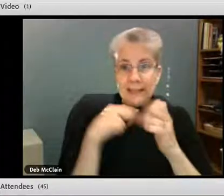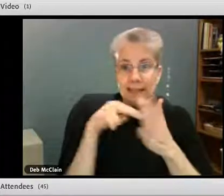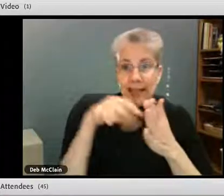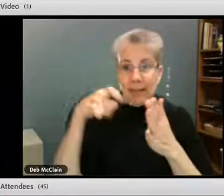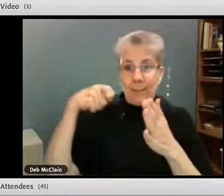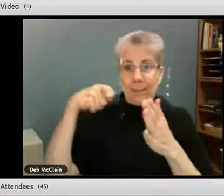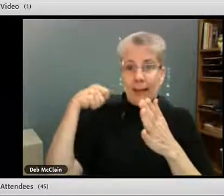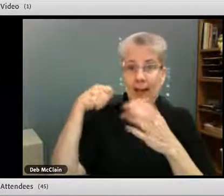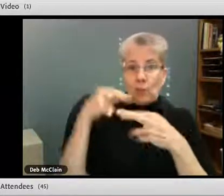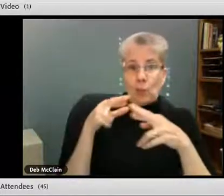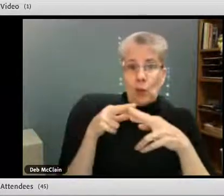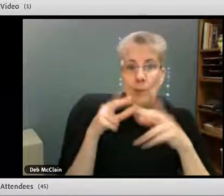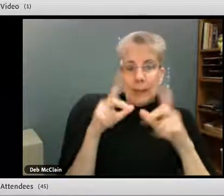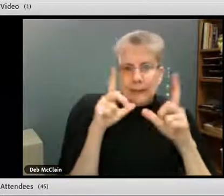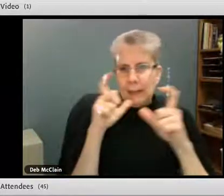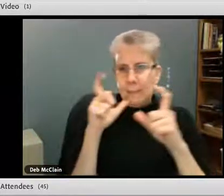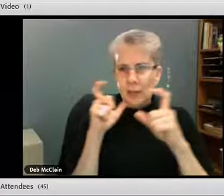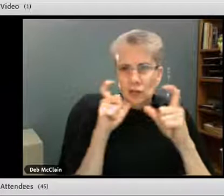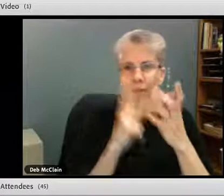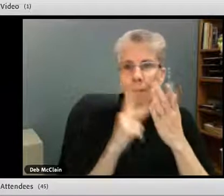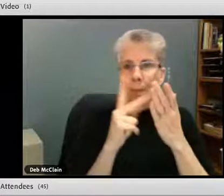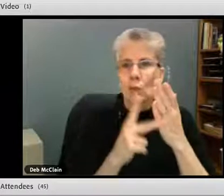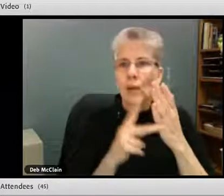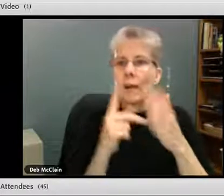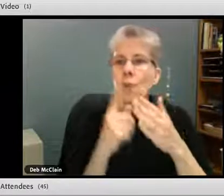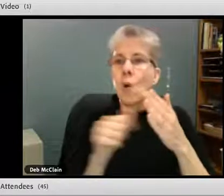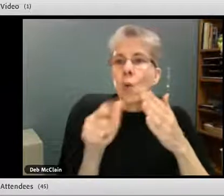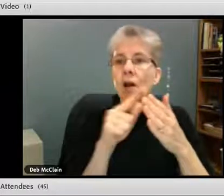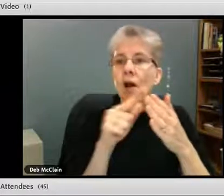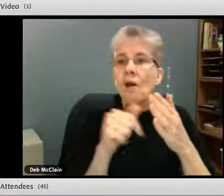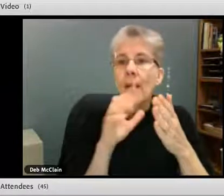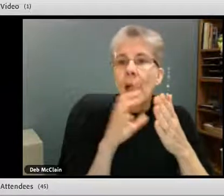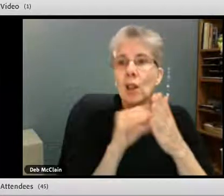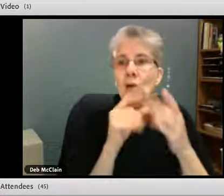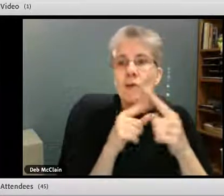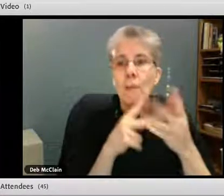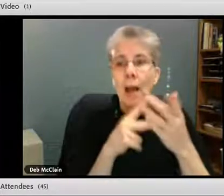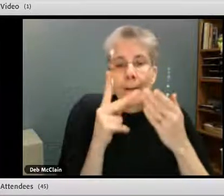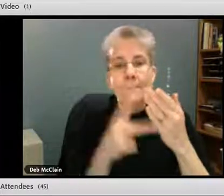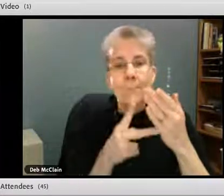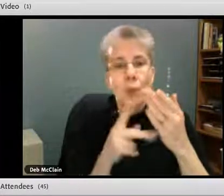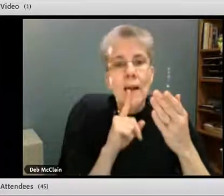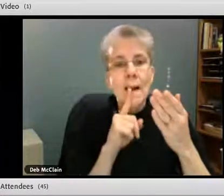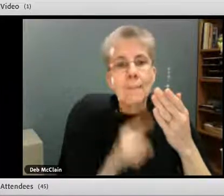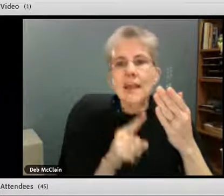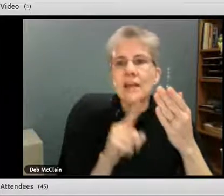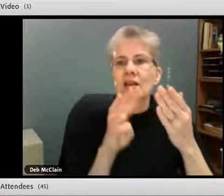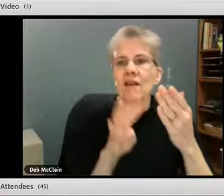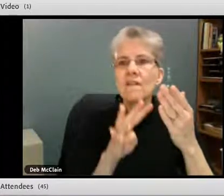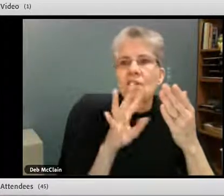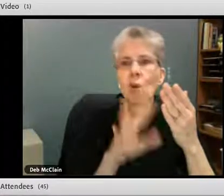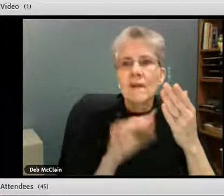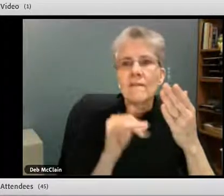So what everybody would get from my program photos is 45 heads that nobody can see who they are and a little teeny,